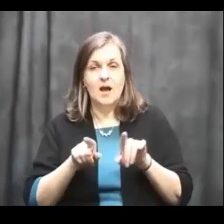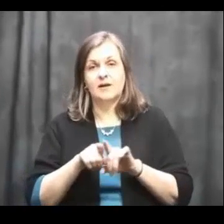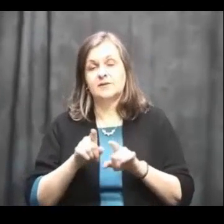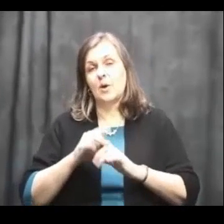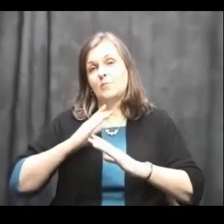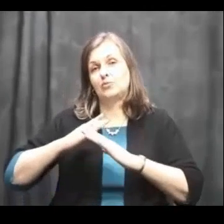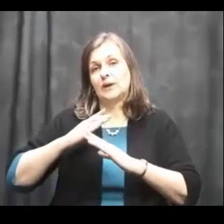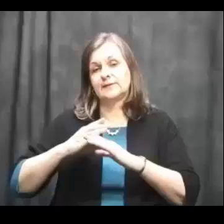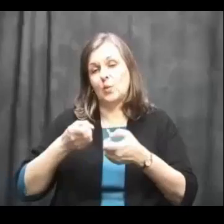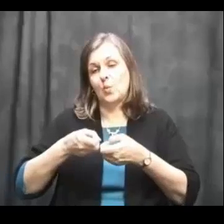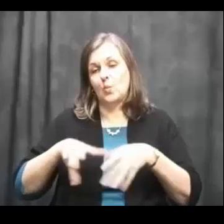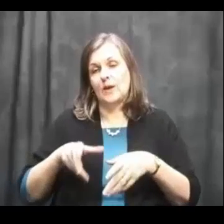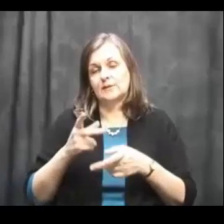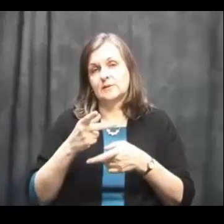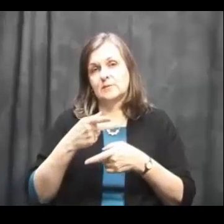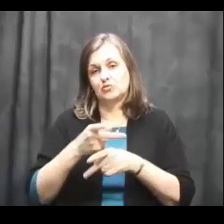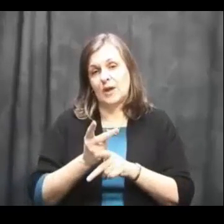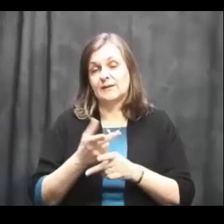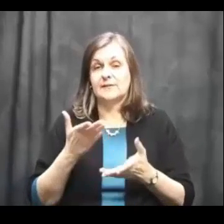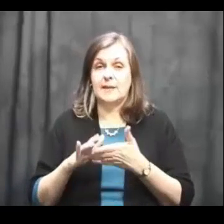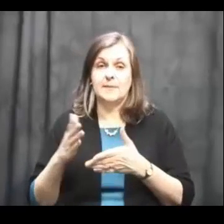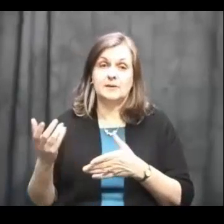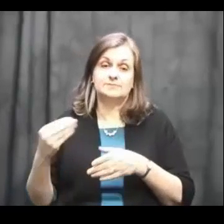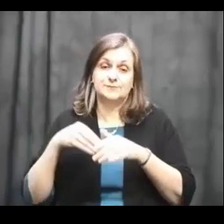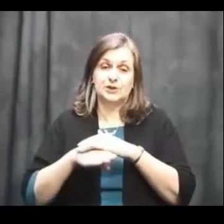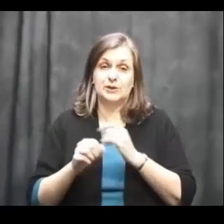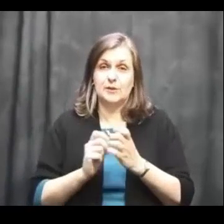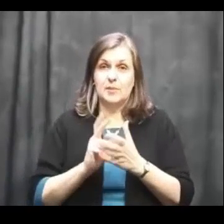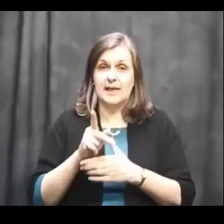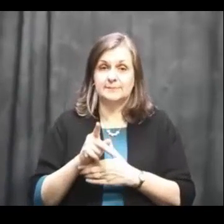it also helps to protect from waste products that might be entering the plant this extracellular route seems to have no